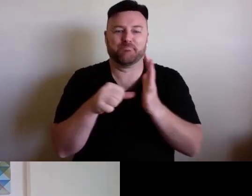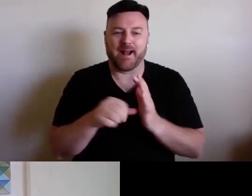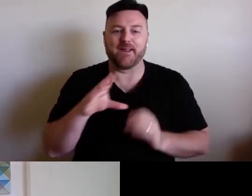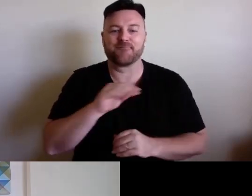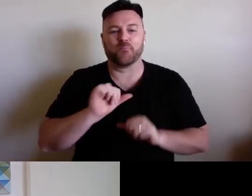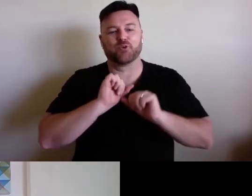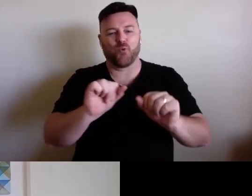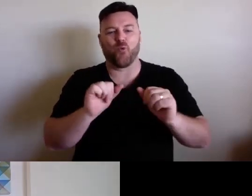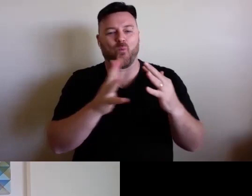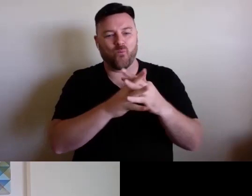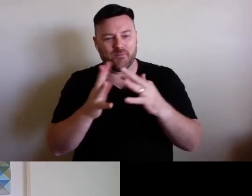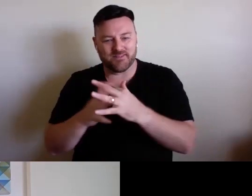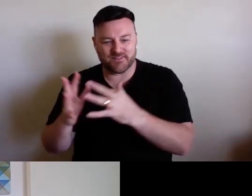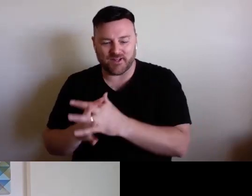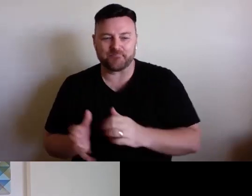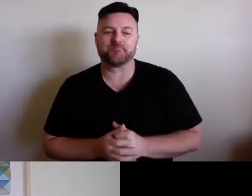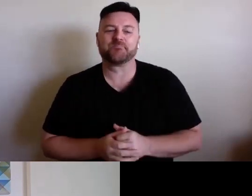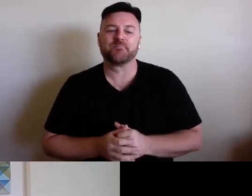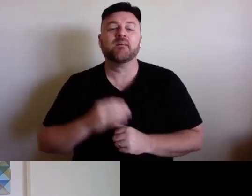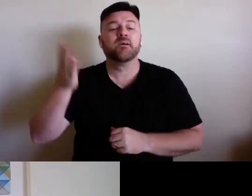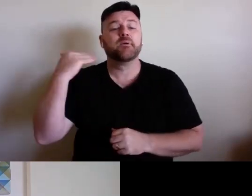necessarily need to be a bad thing if you've got a strategy about where